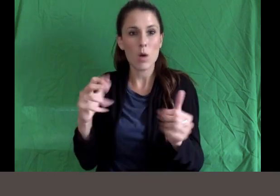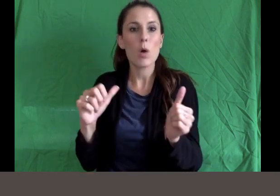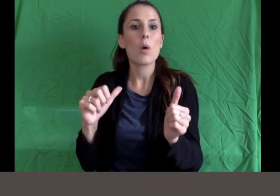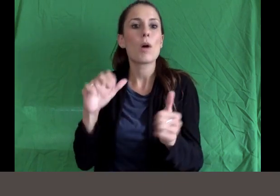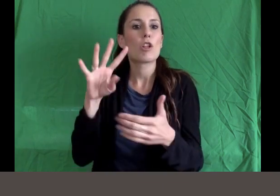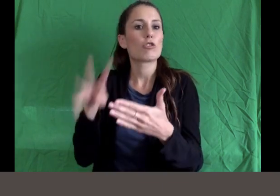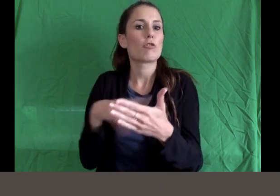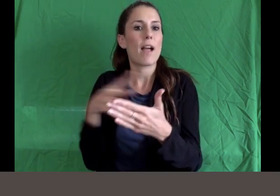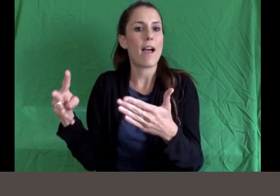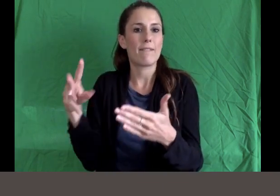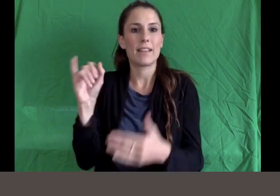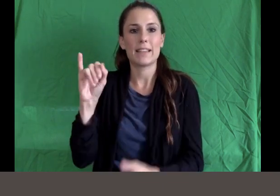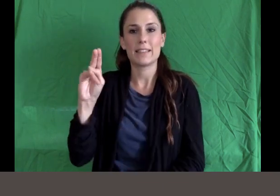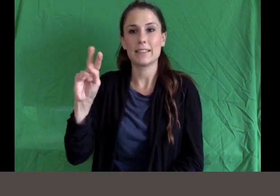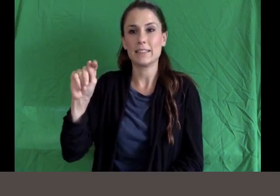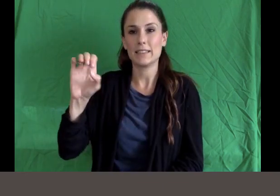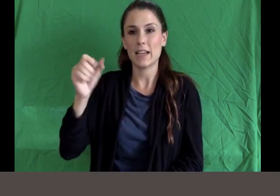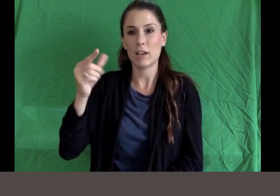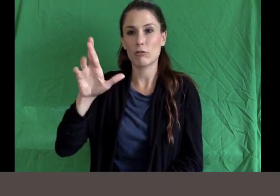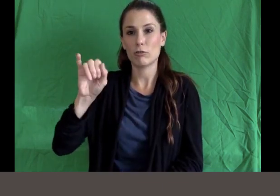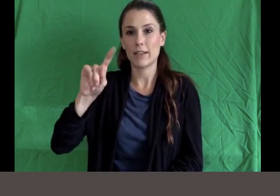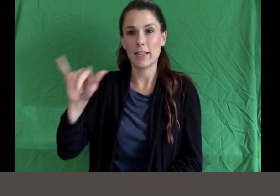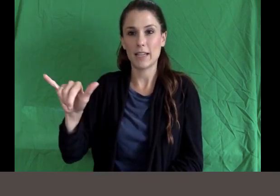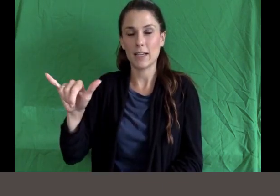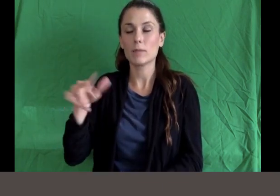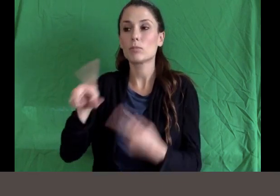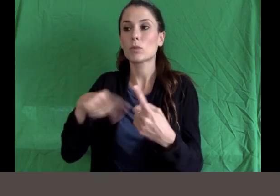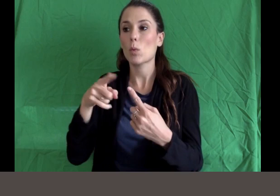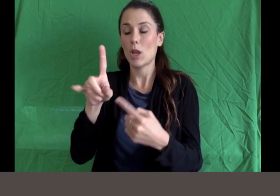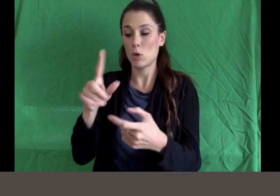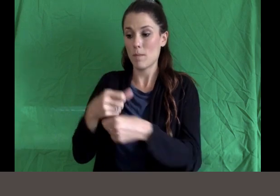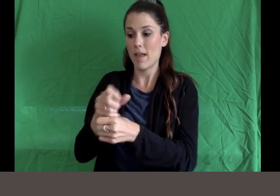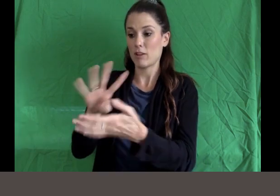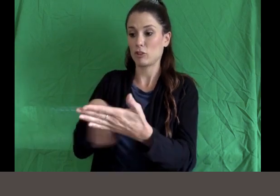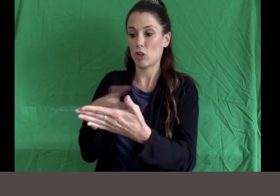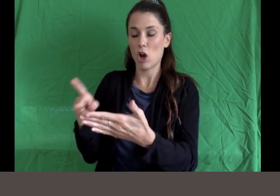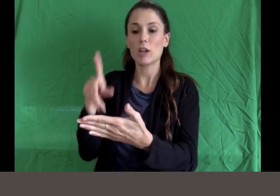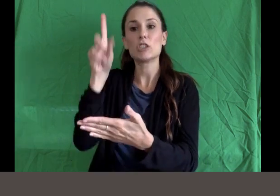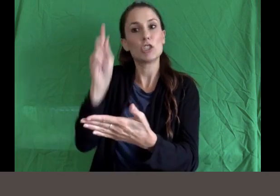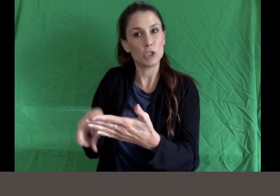So whenever you're making a chart it should absolutely reflect the underlying data and